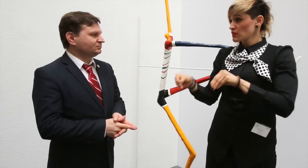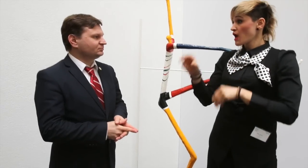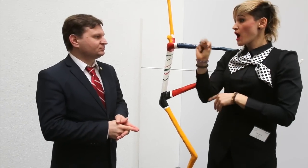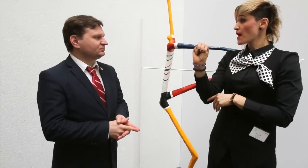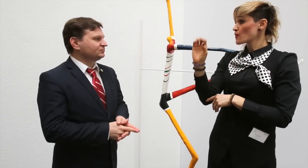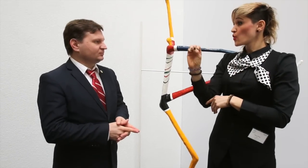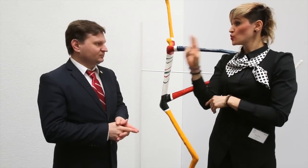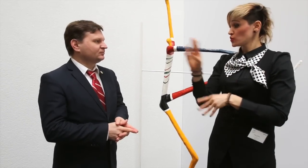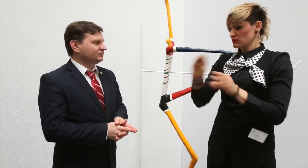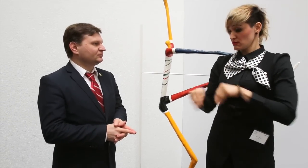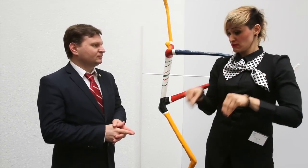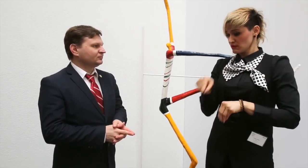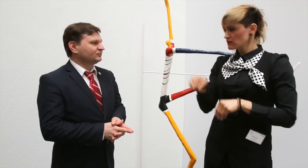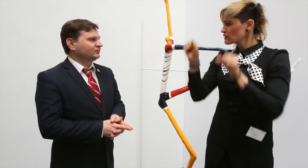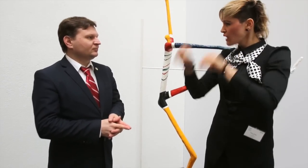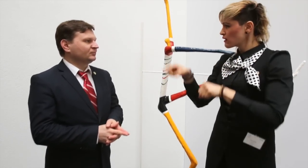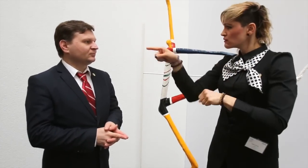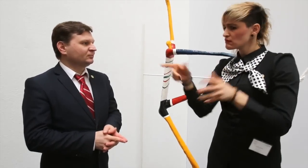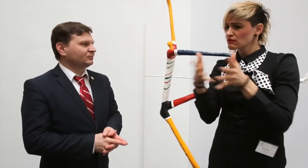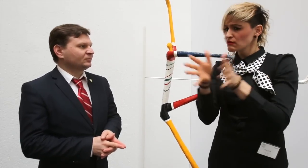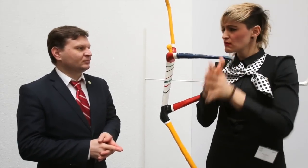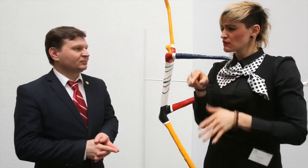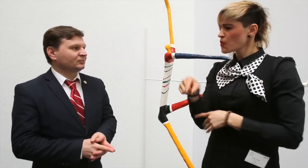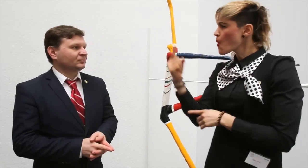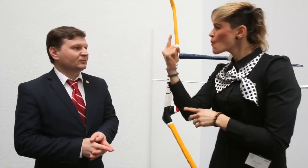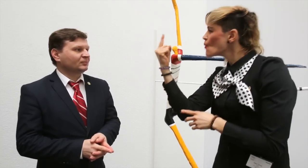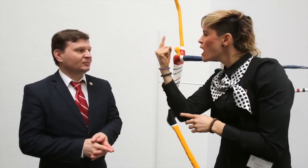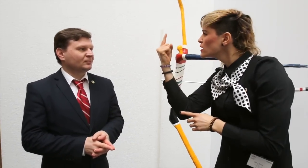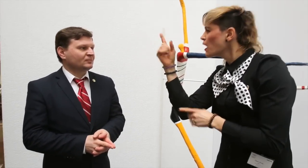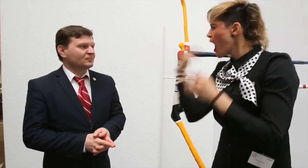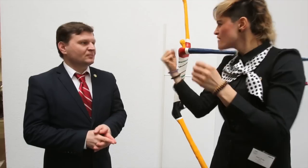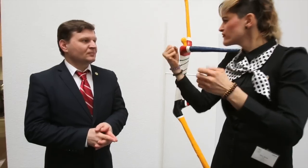There will be a lot more work to do from here on.